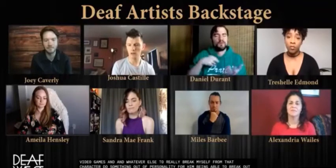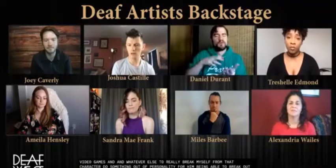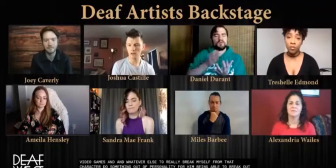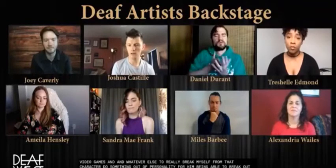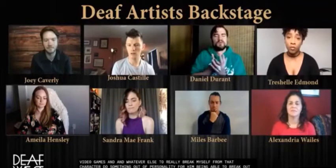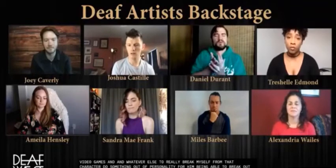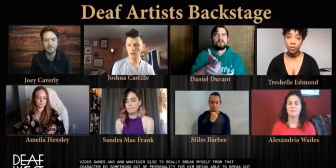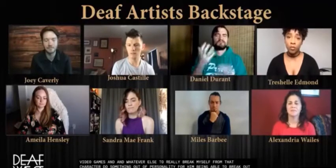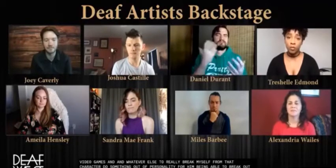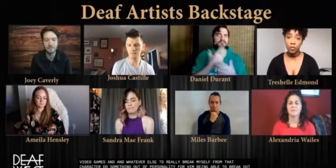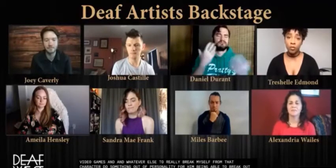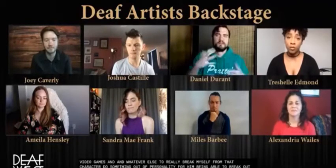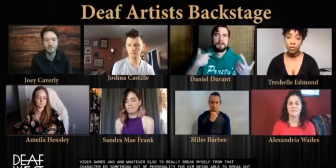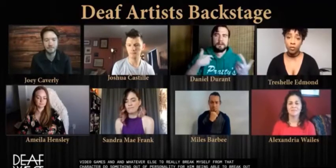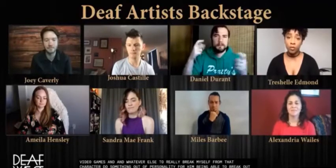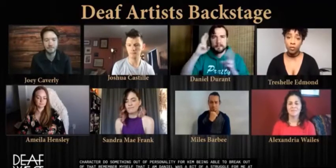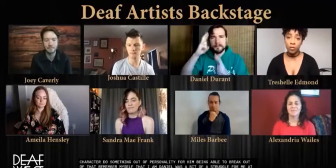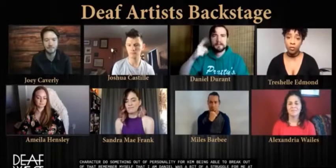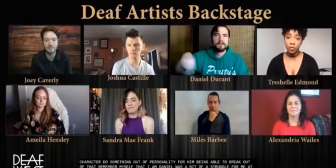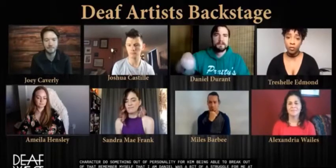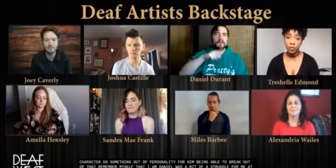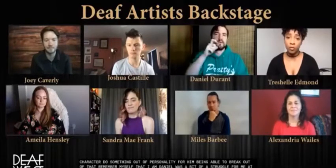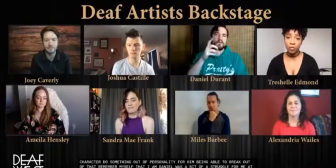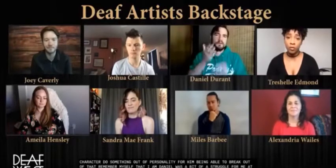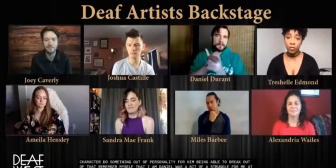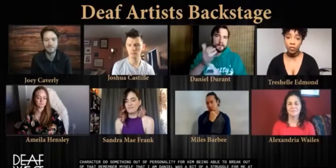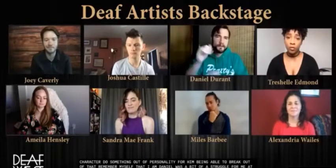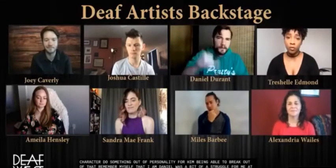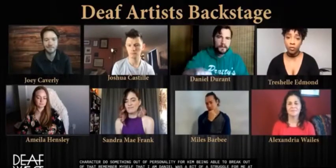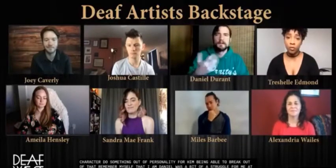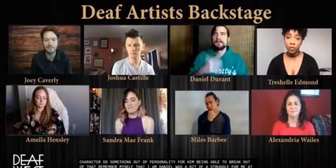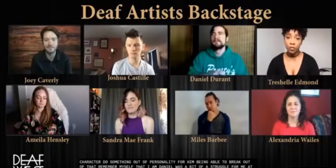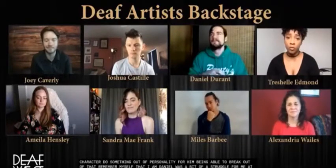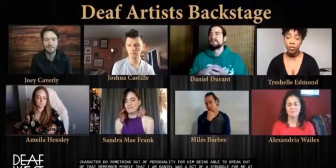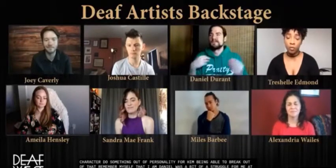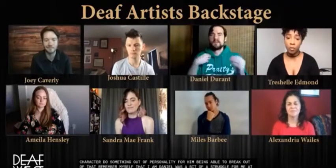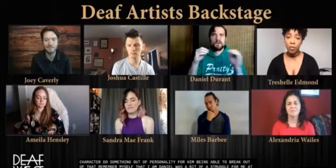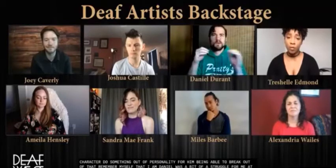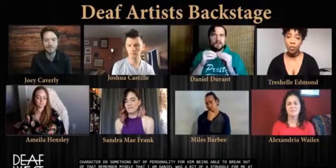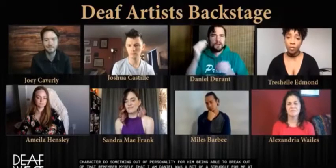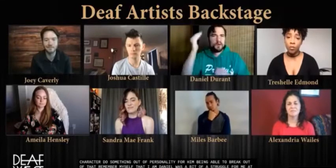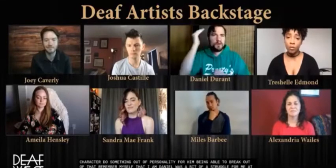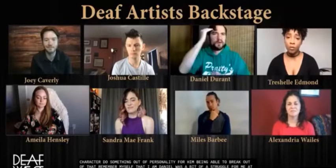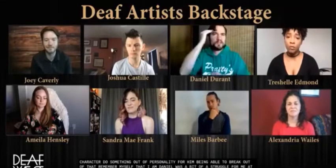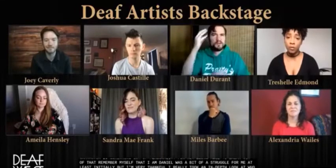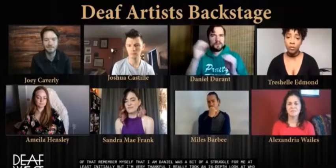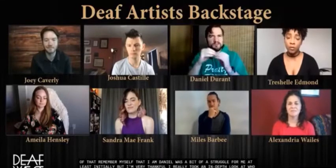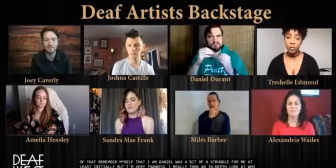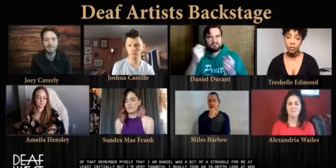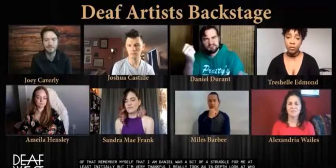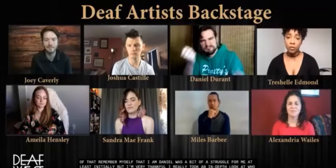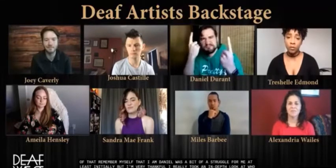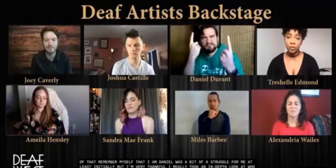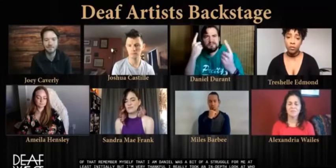Like he has nowhere else to go or no other option. And to have to go through that. I wanted to give that character the utmost respect.